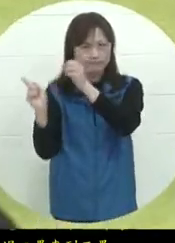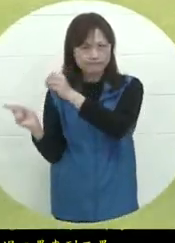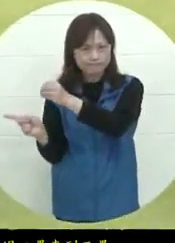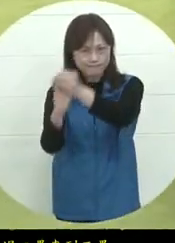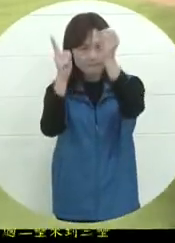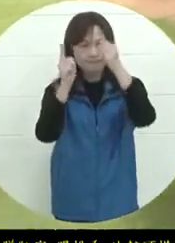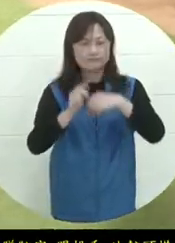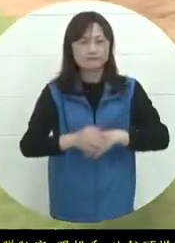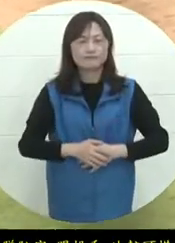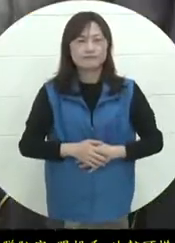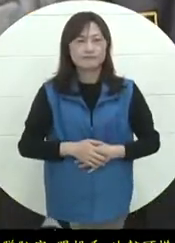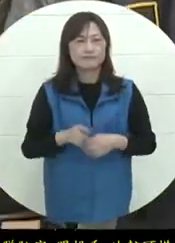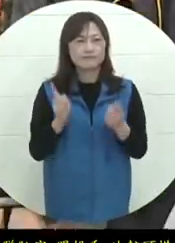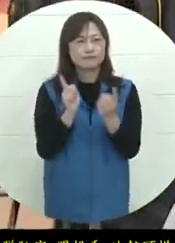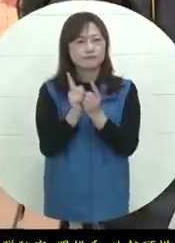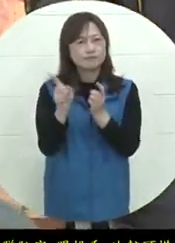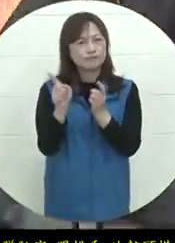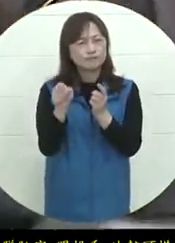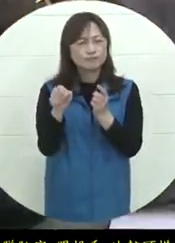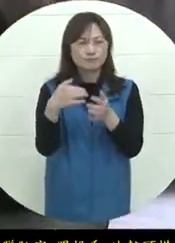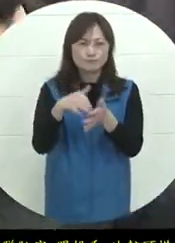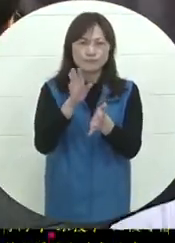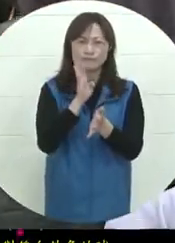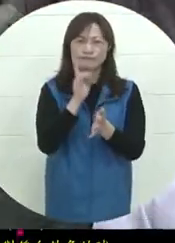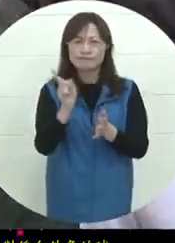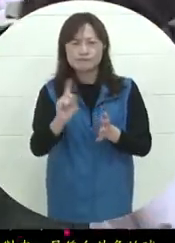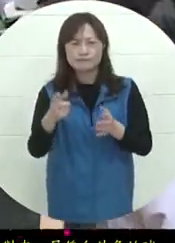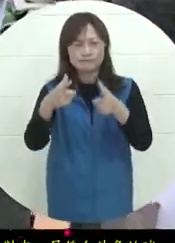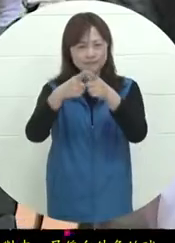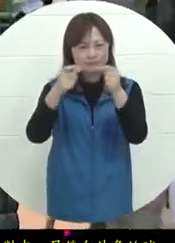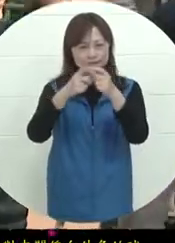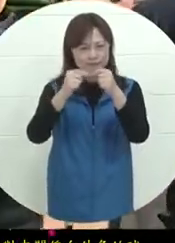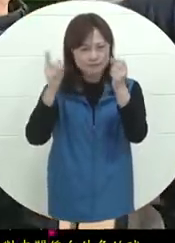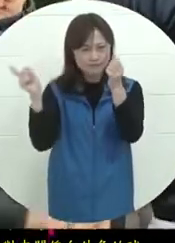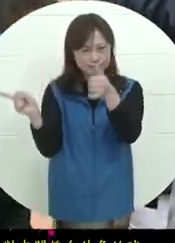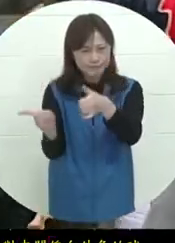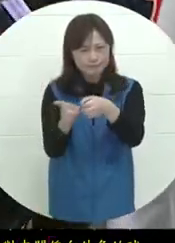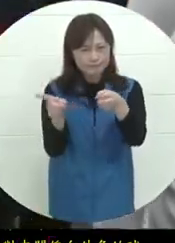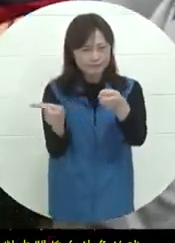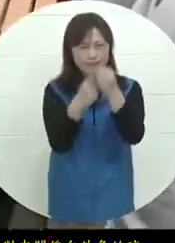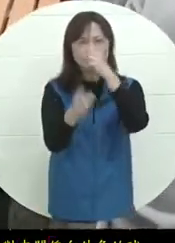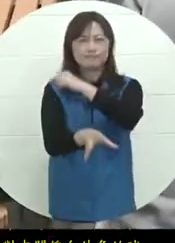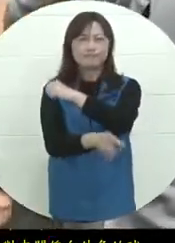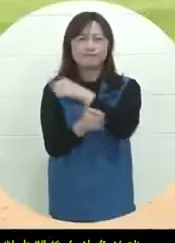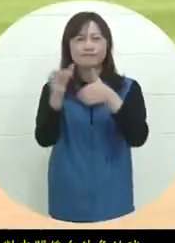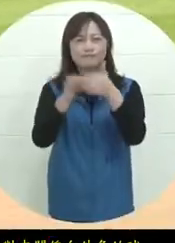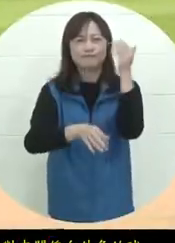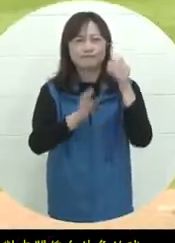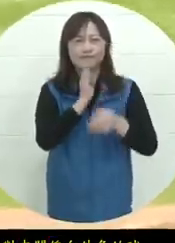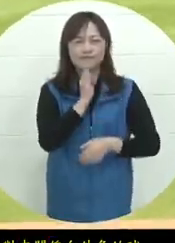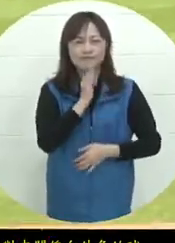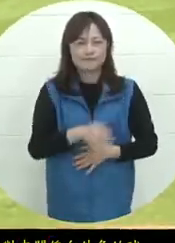a must-have standard for Japanese hitters. A push ball formed a deuce. After that,